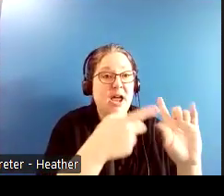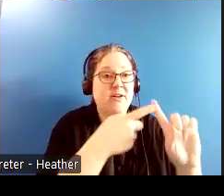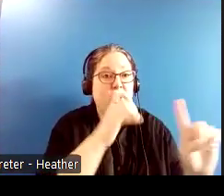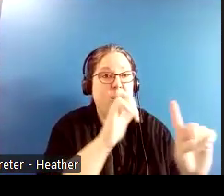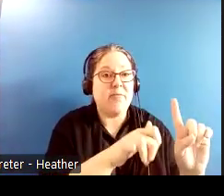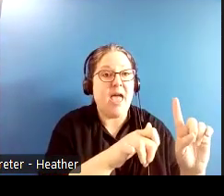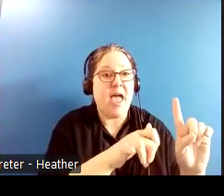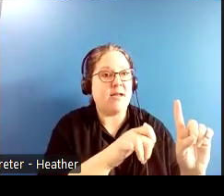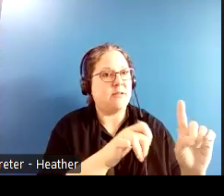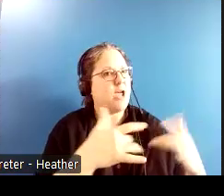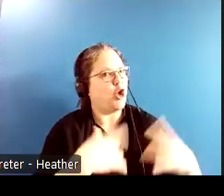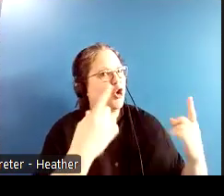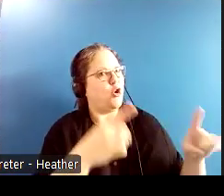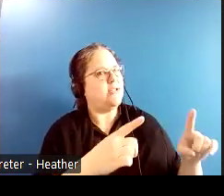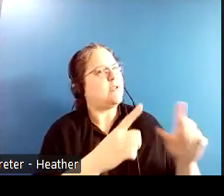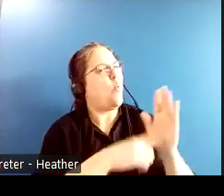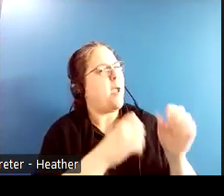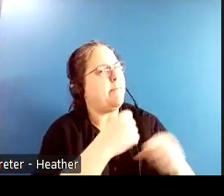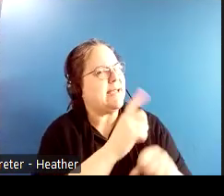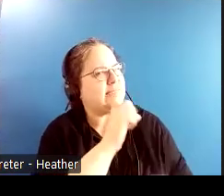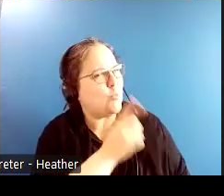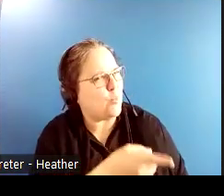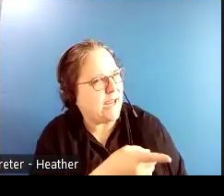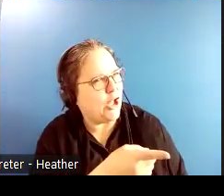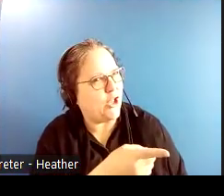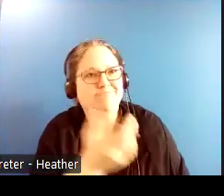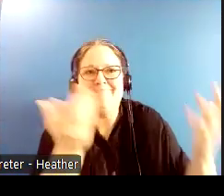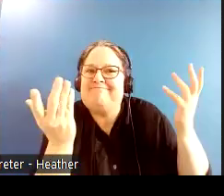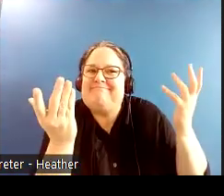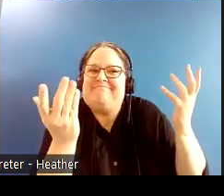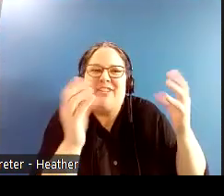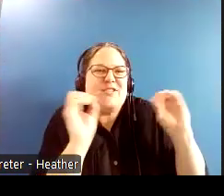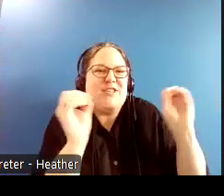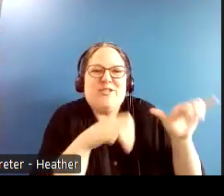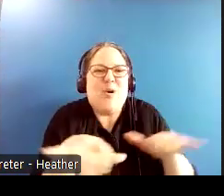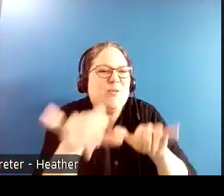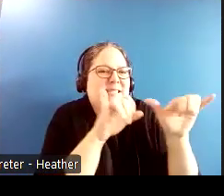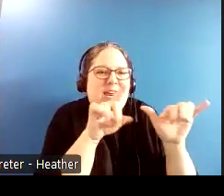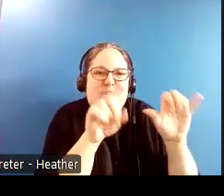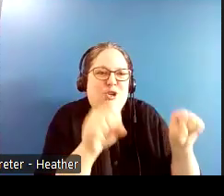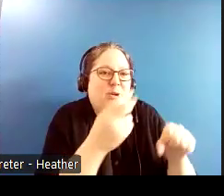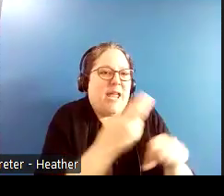them real? It's unclear. There is no objective standard that you can use to say that this person